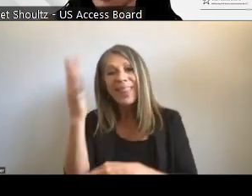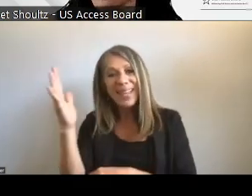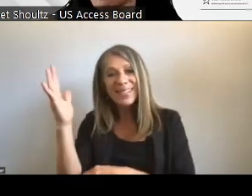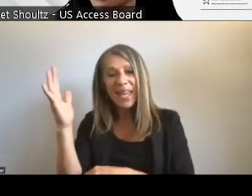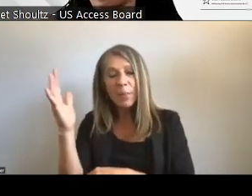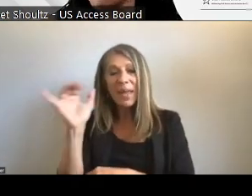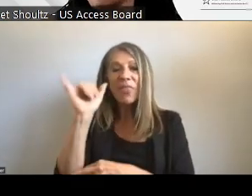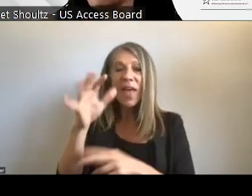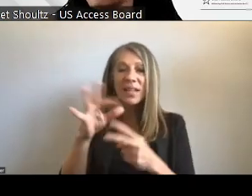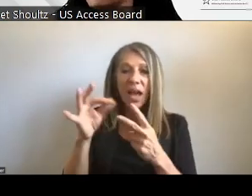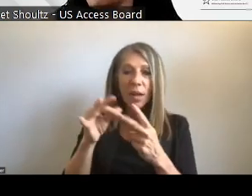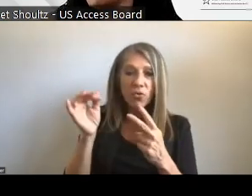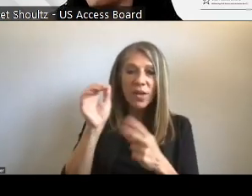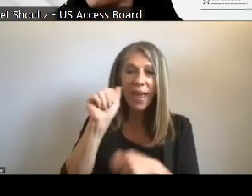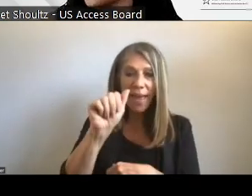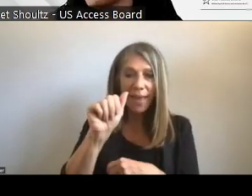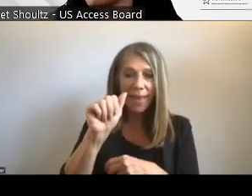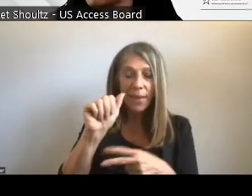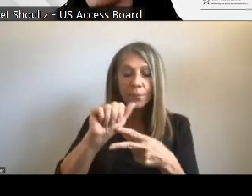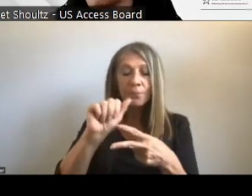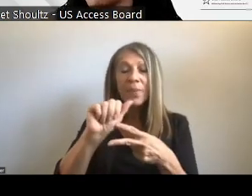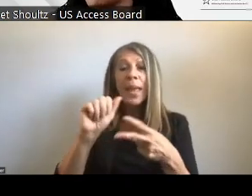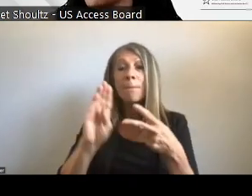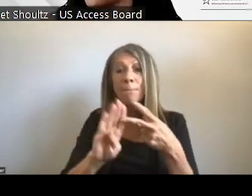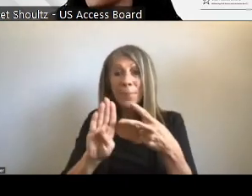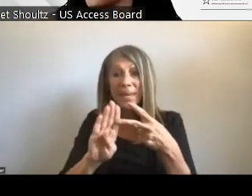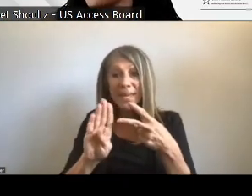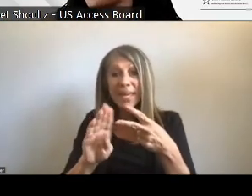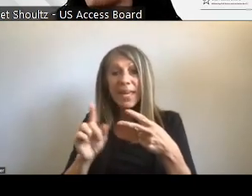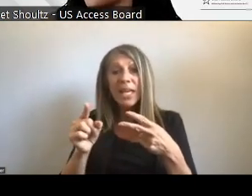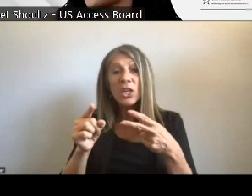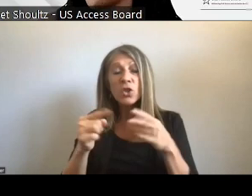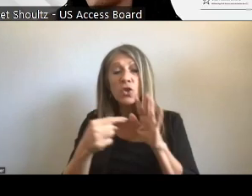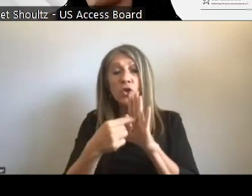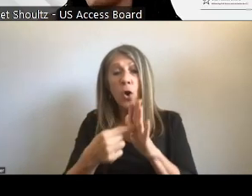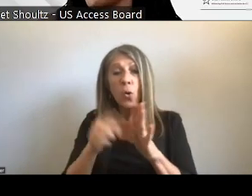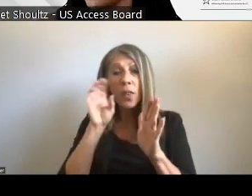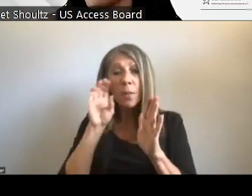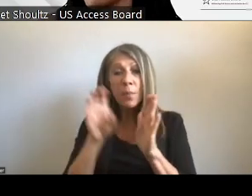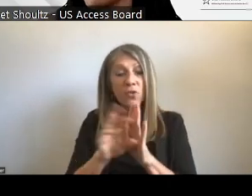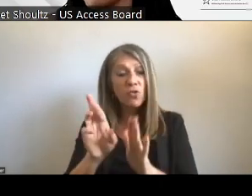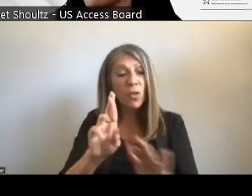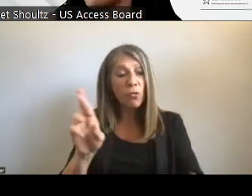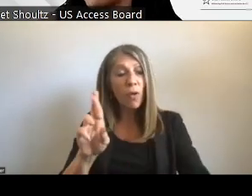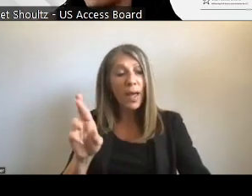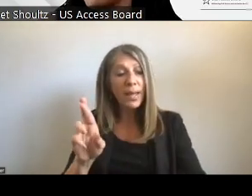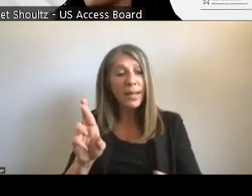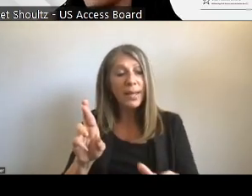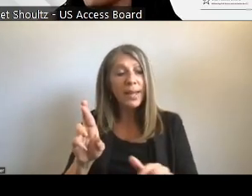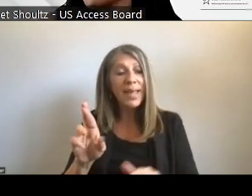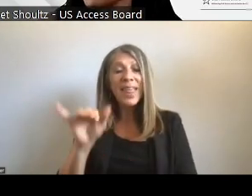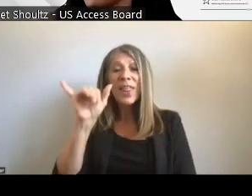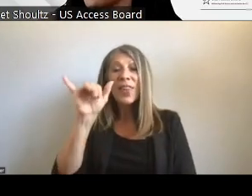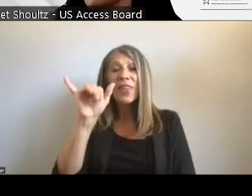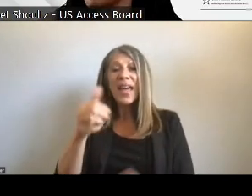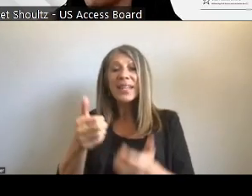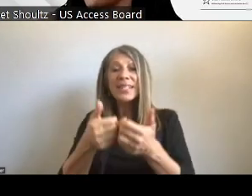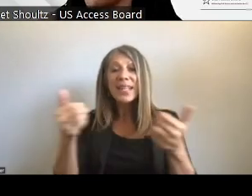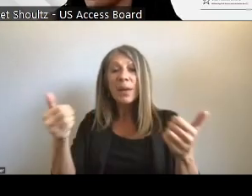that's option (a). Option (b) is shown on the image on the right, and that is separating the roadway